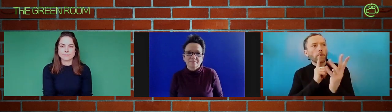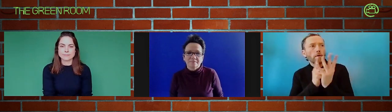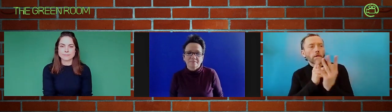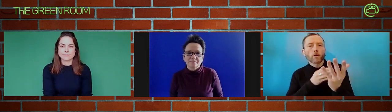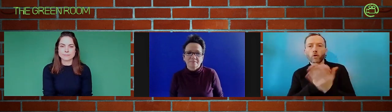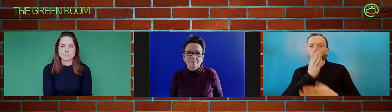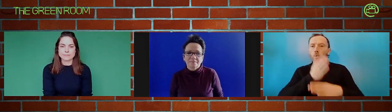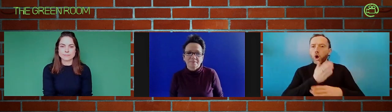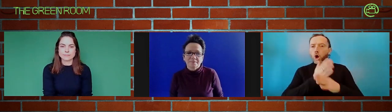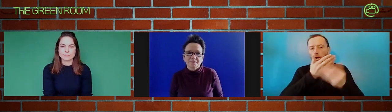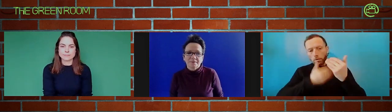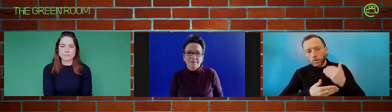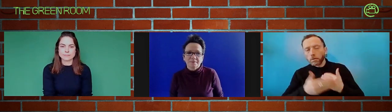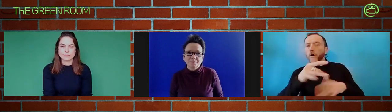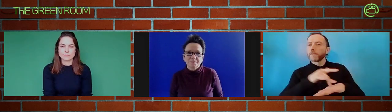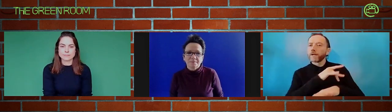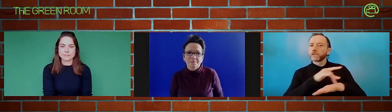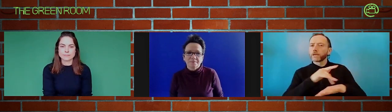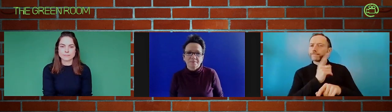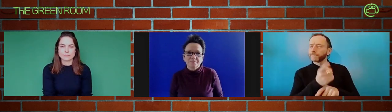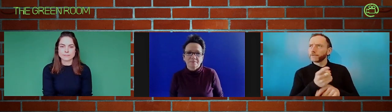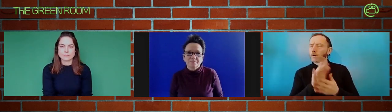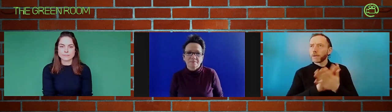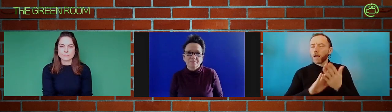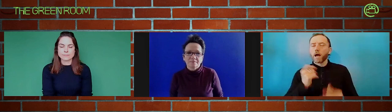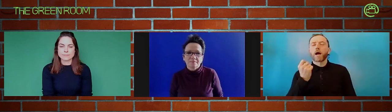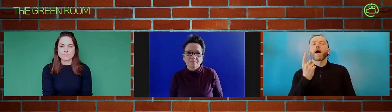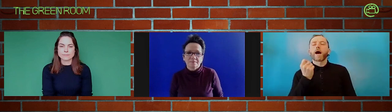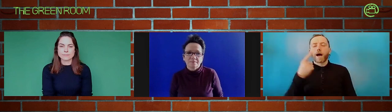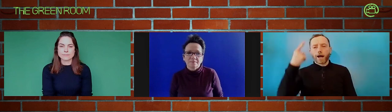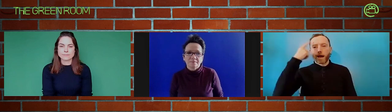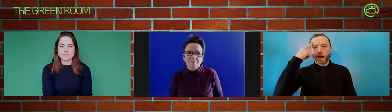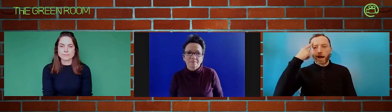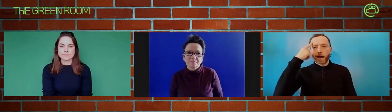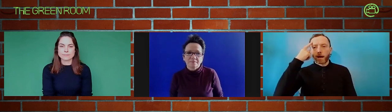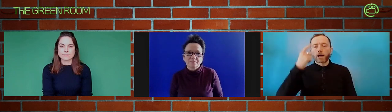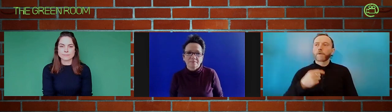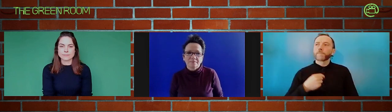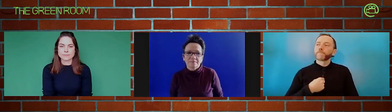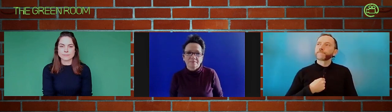professional practice. I think that, I would say that younger